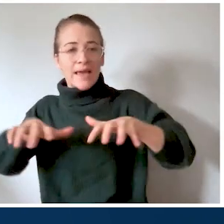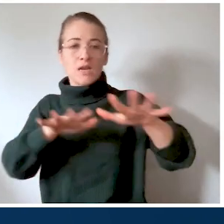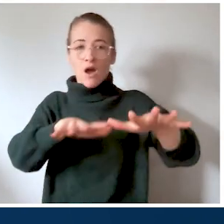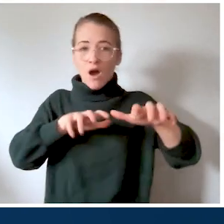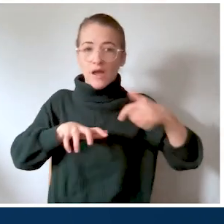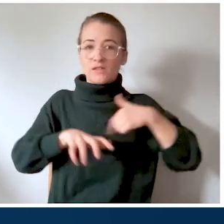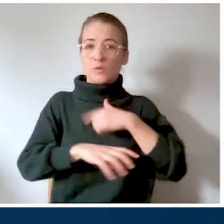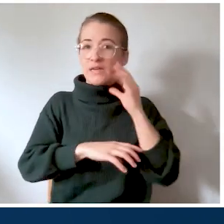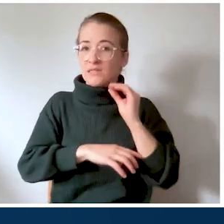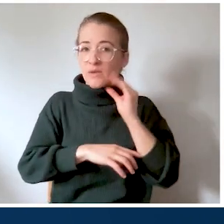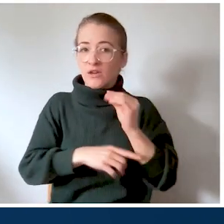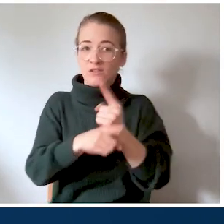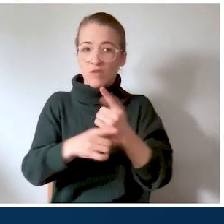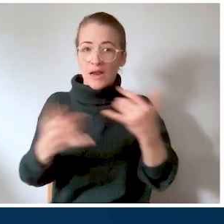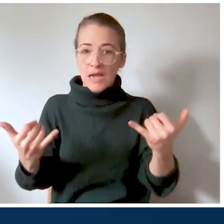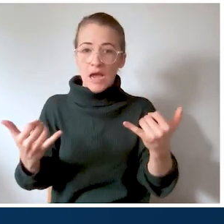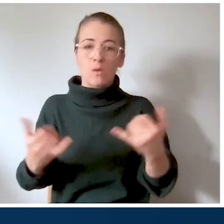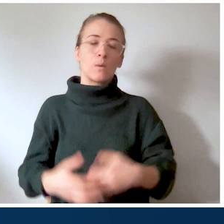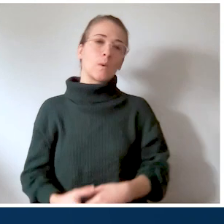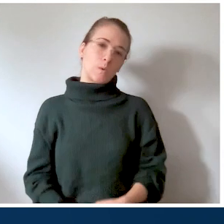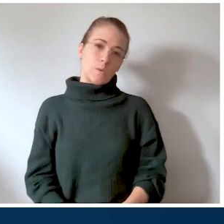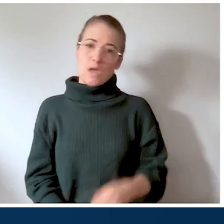in New York State right now is very strange